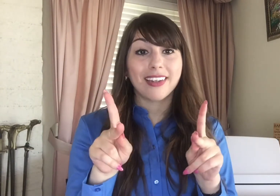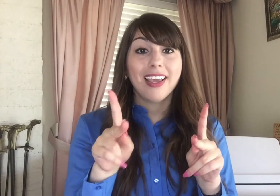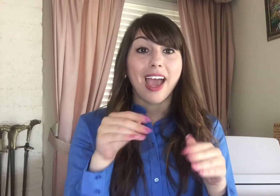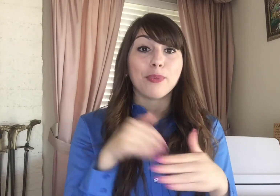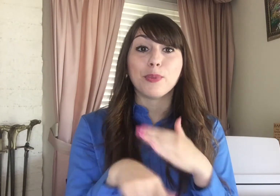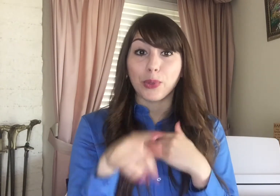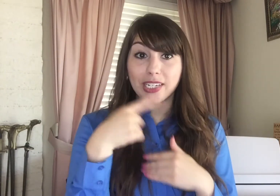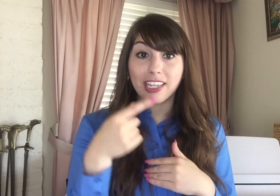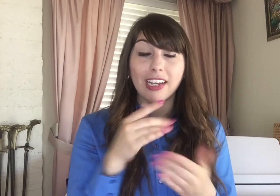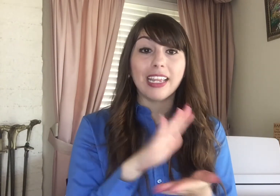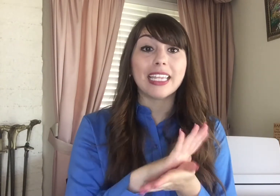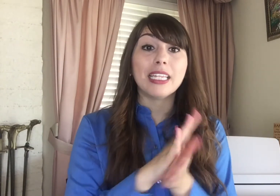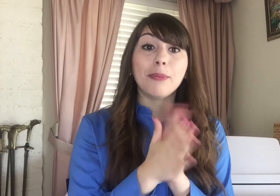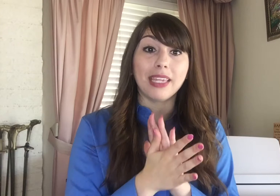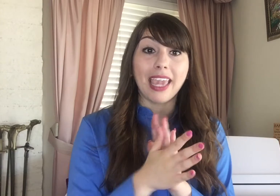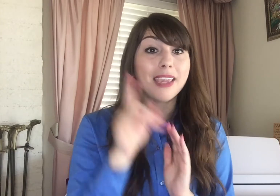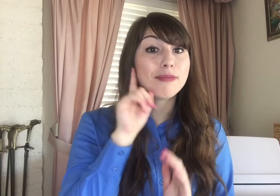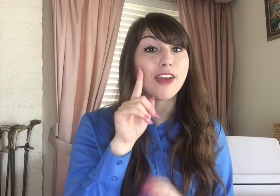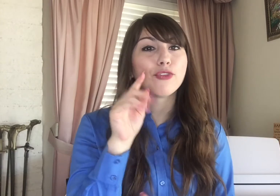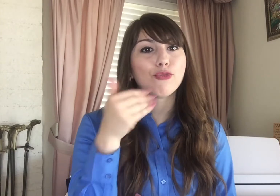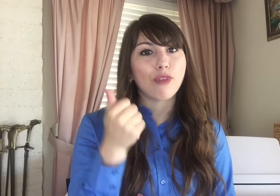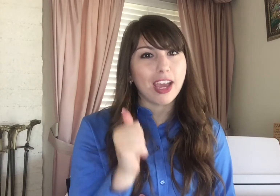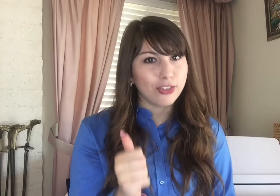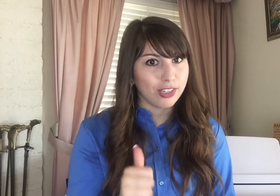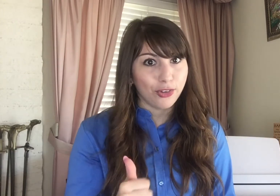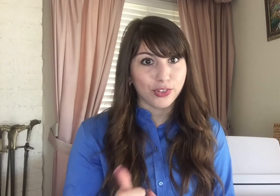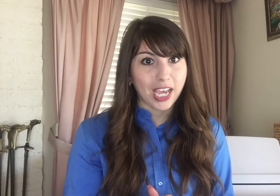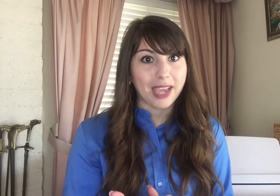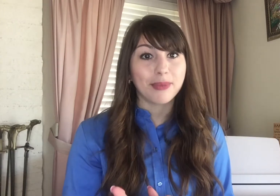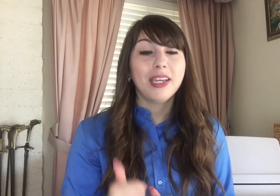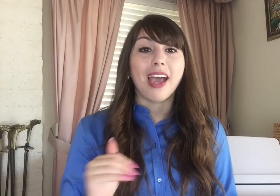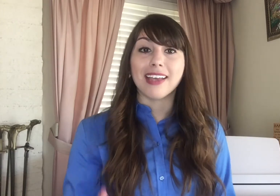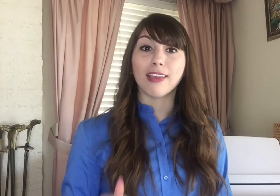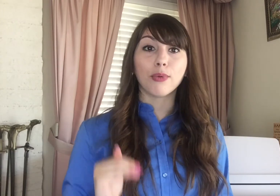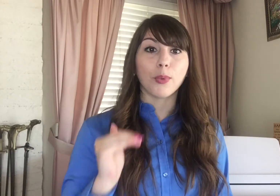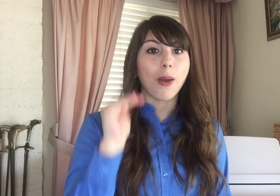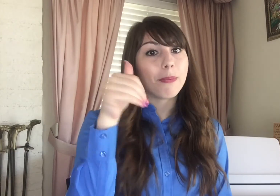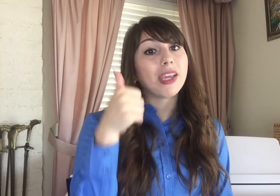I was born hearing and then became Deaf gradually over time. As I grew up my